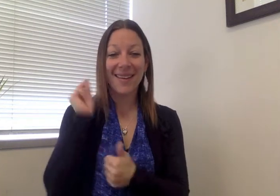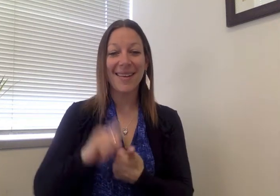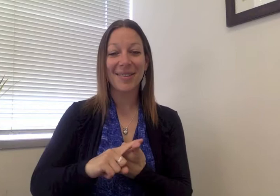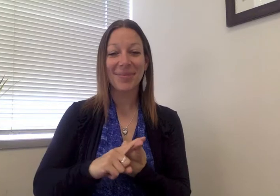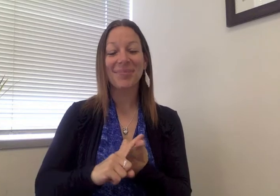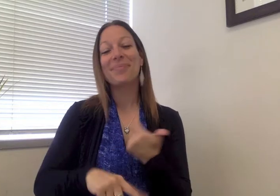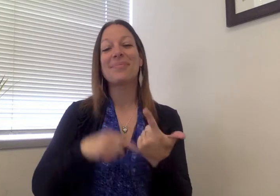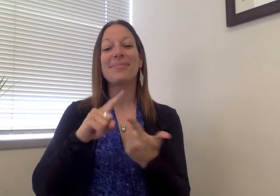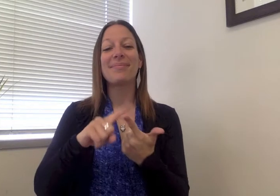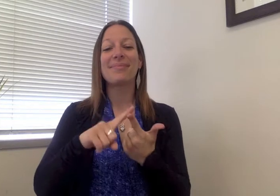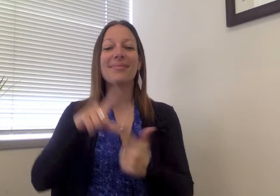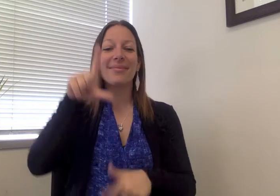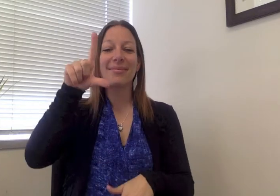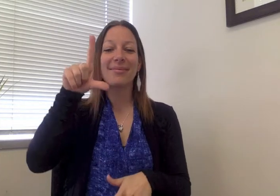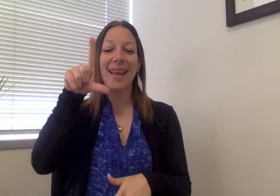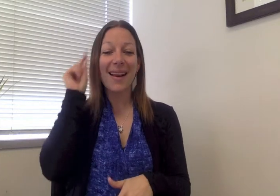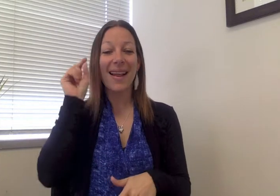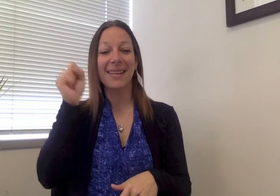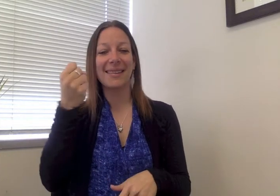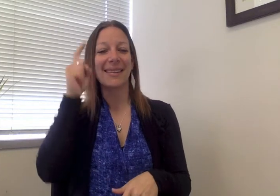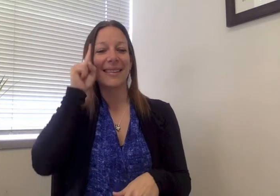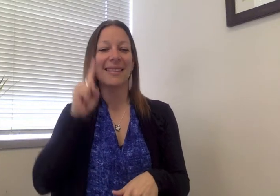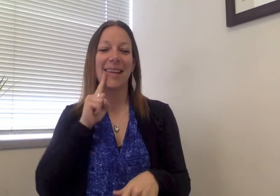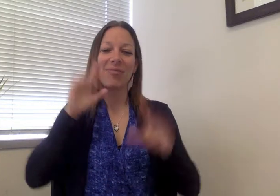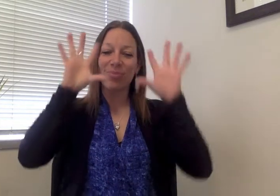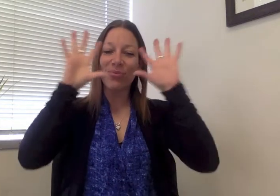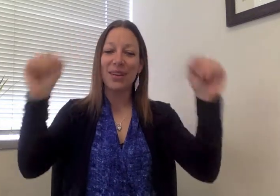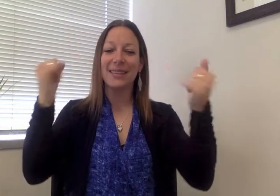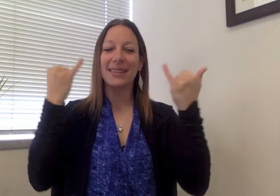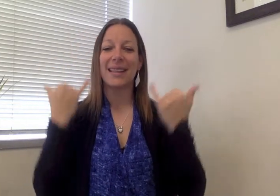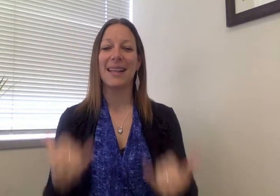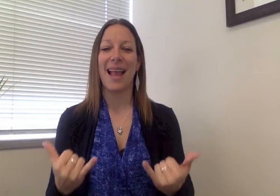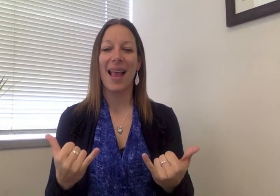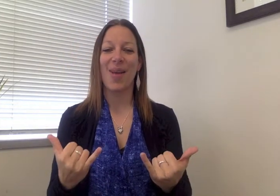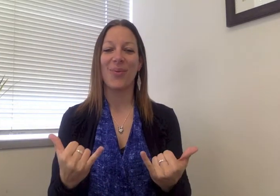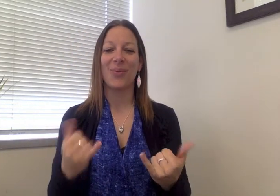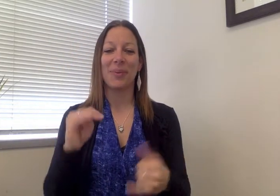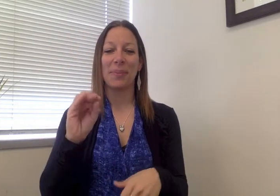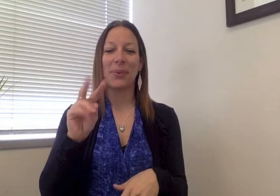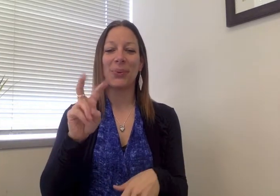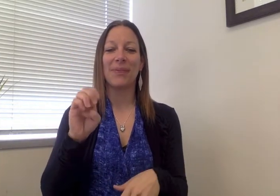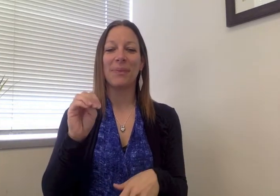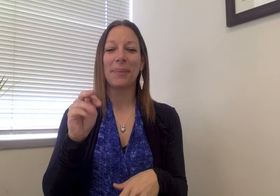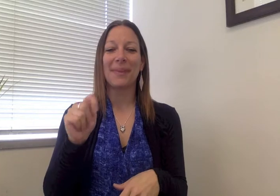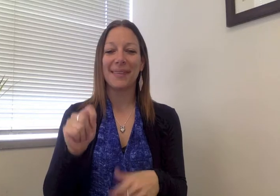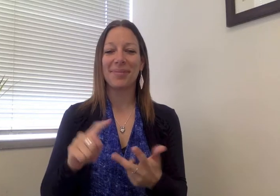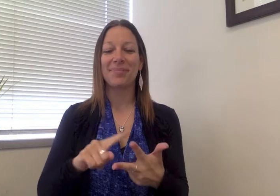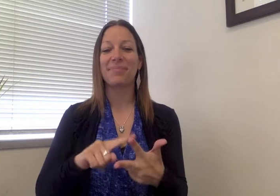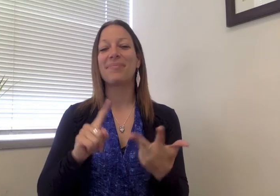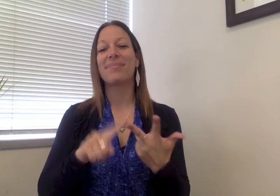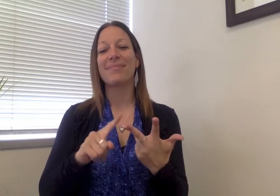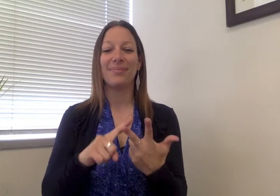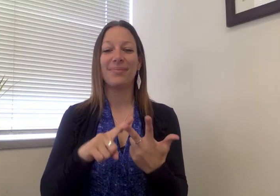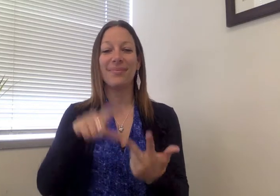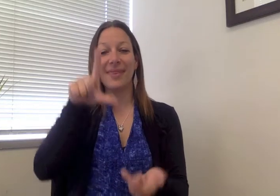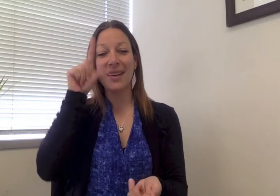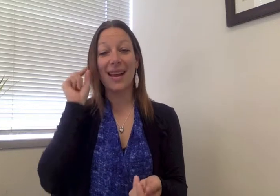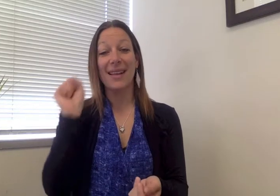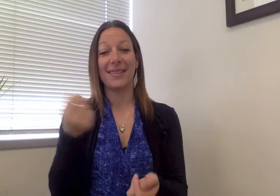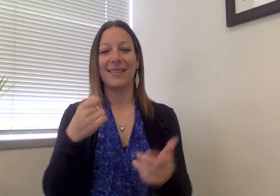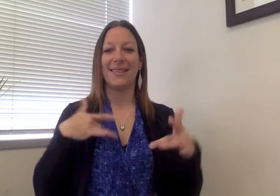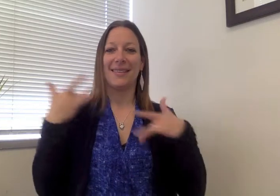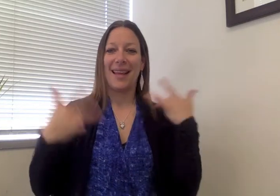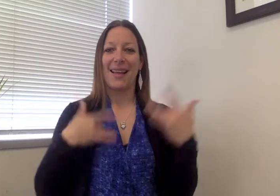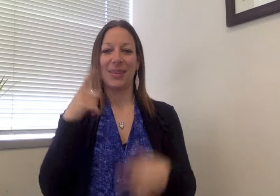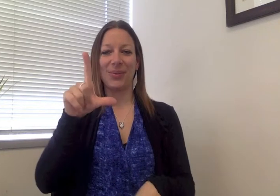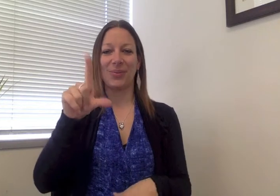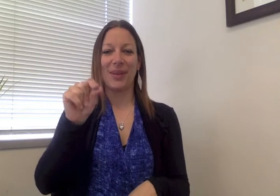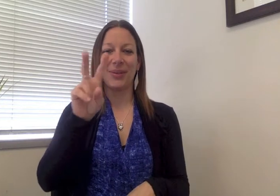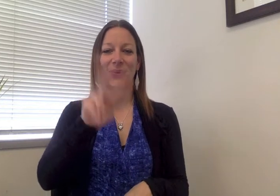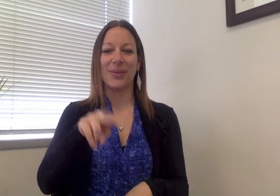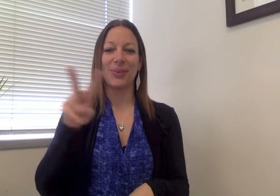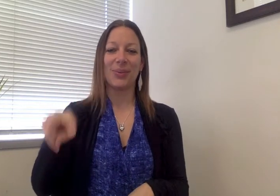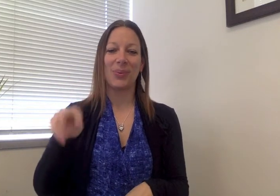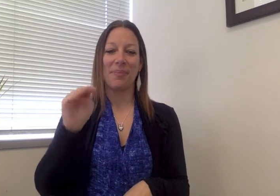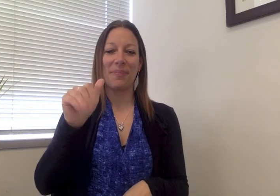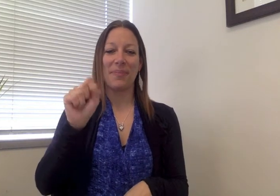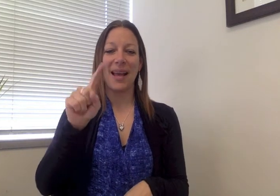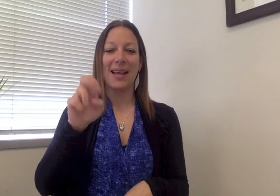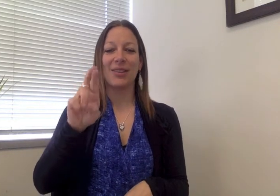University, the Deaf President Now Movement, and Gallaudet's campus renovations that are